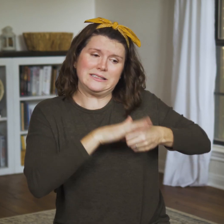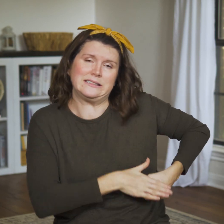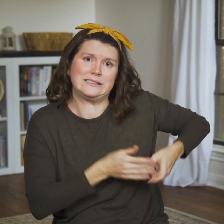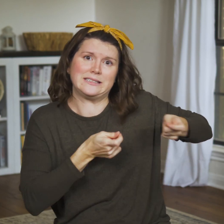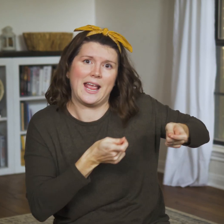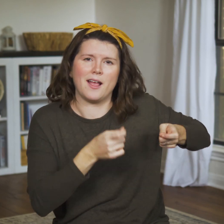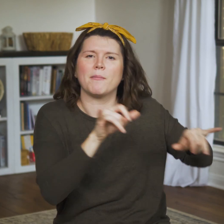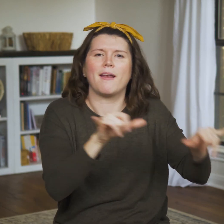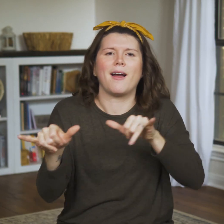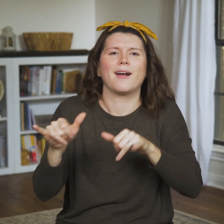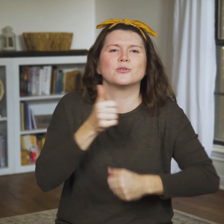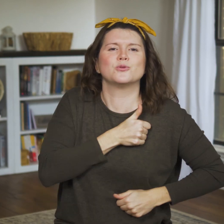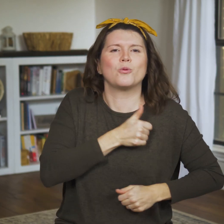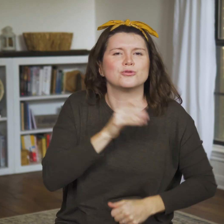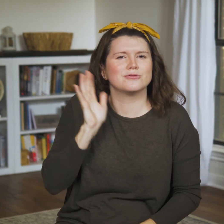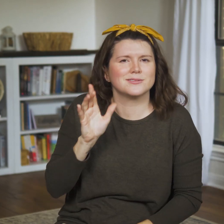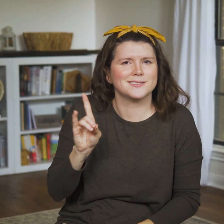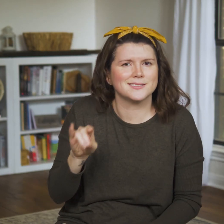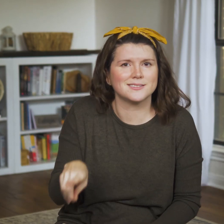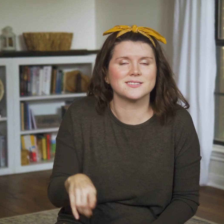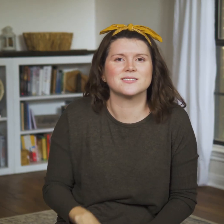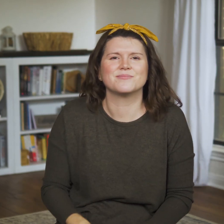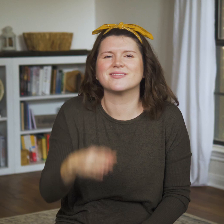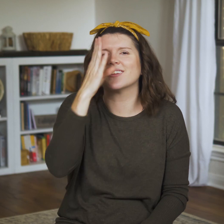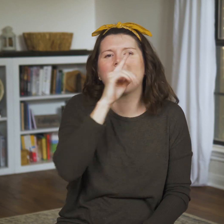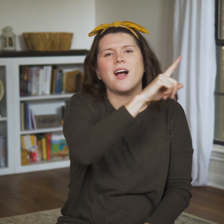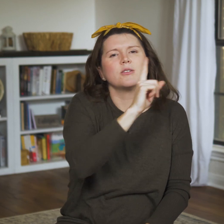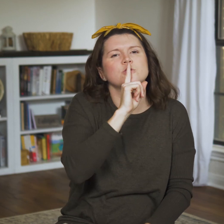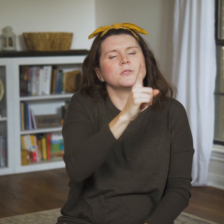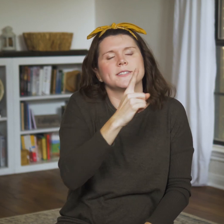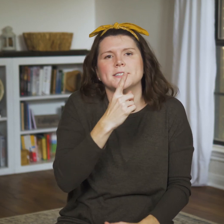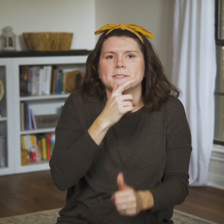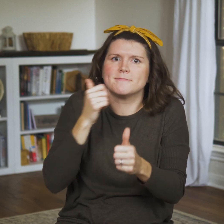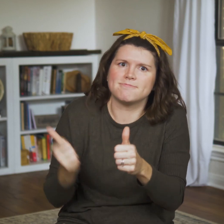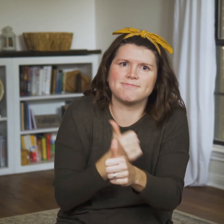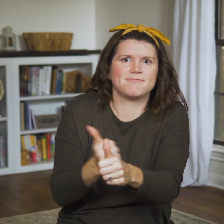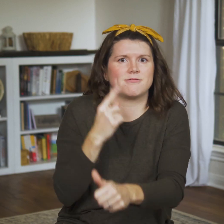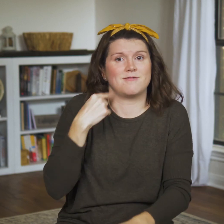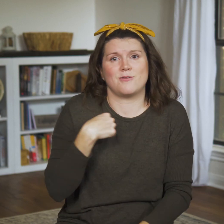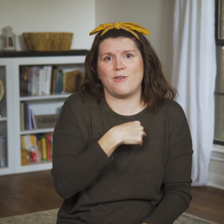of land so this may or may not be a problem.